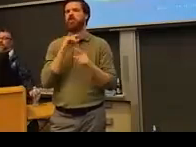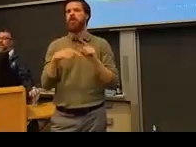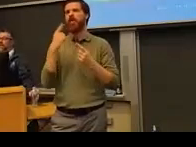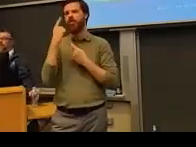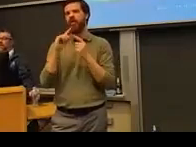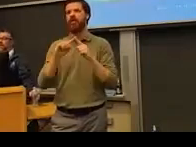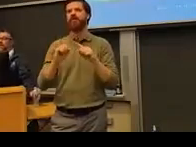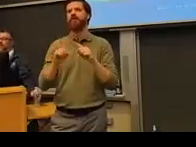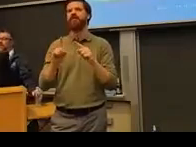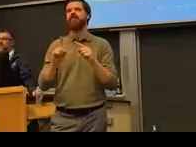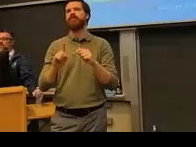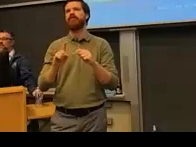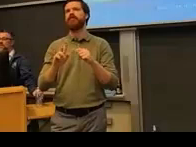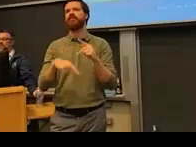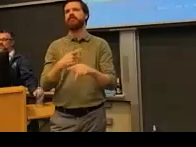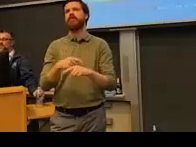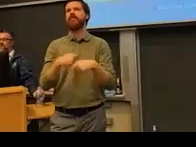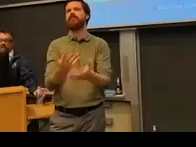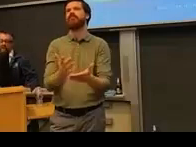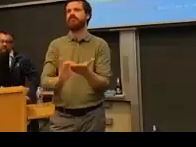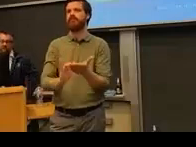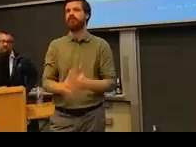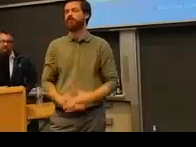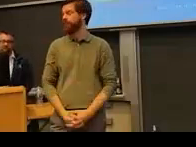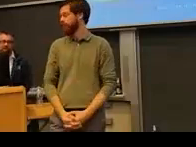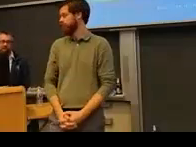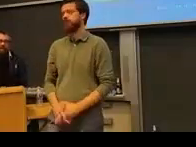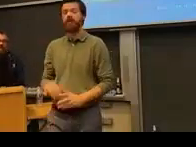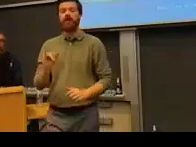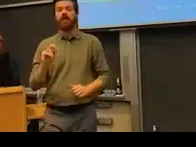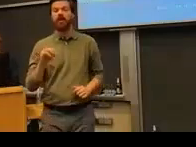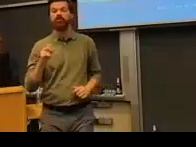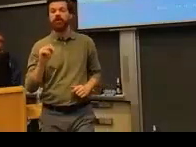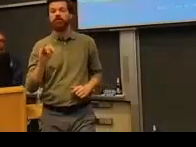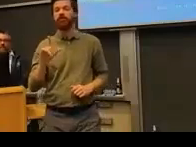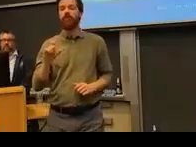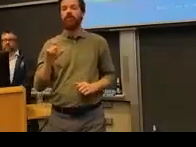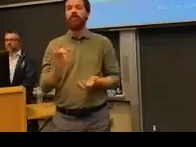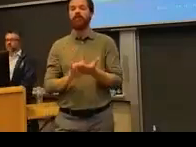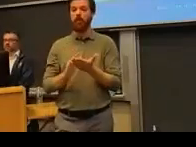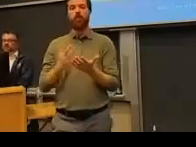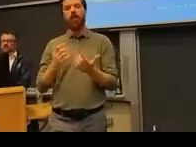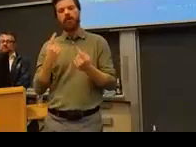the various method ofation yeah the injectable uh medications we would want to consider the are